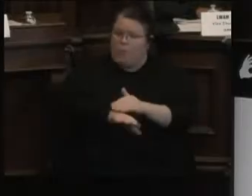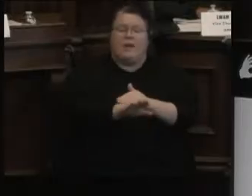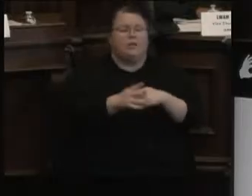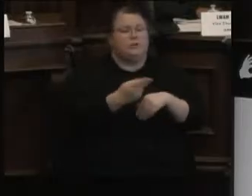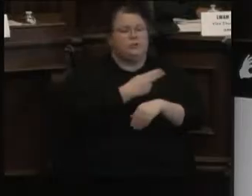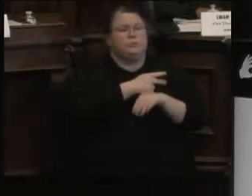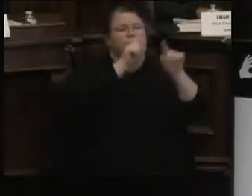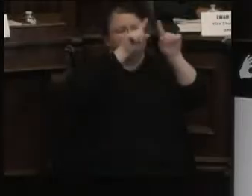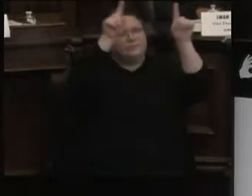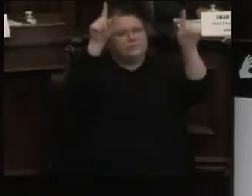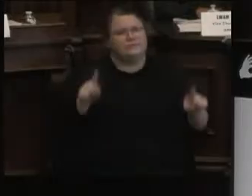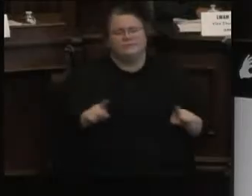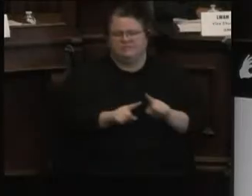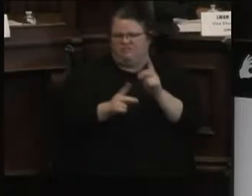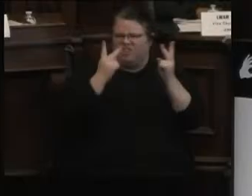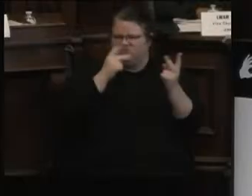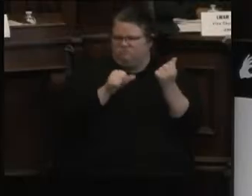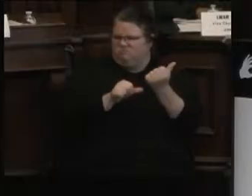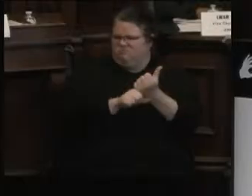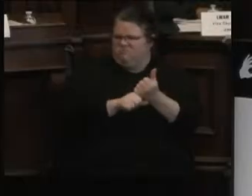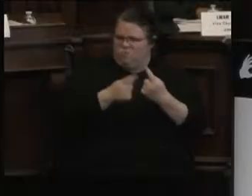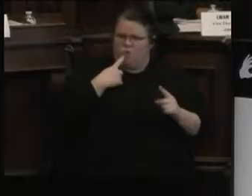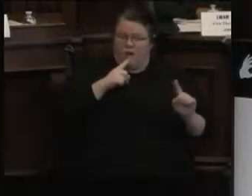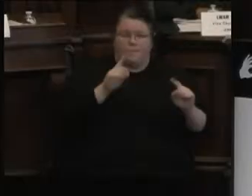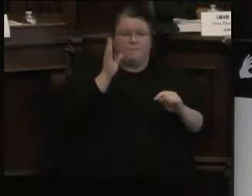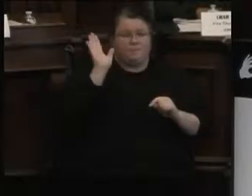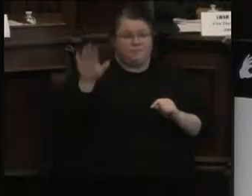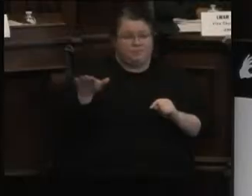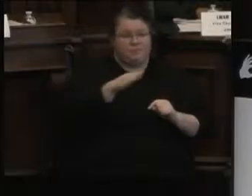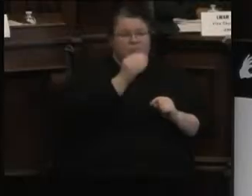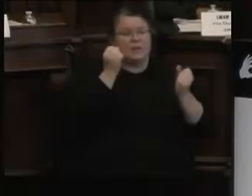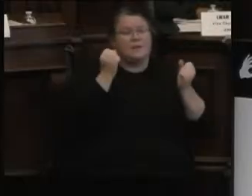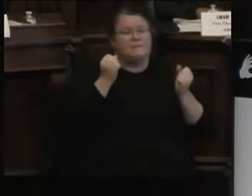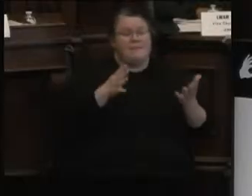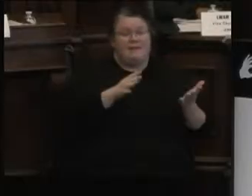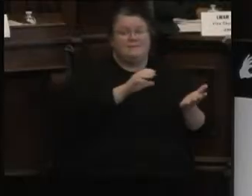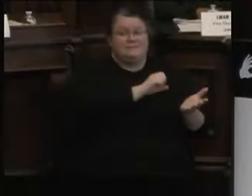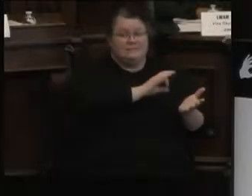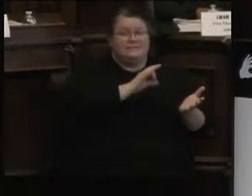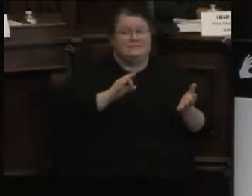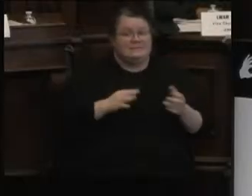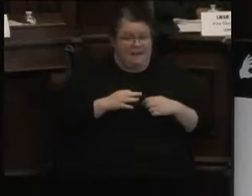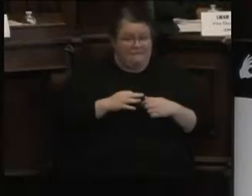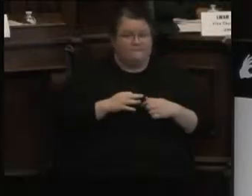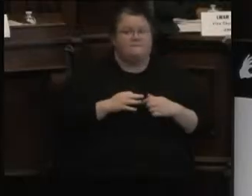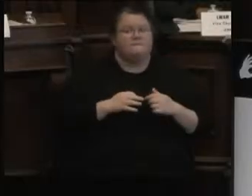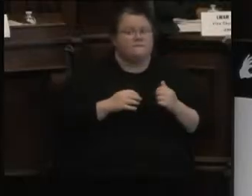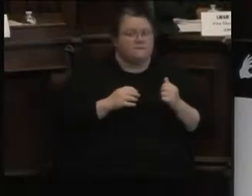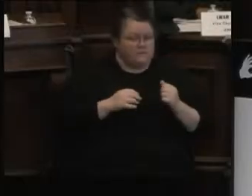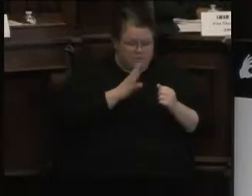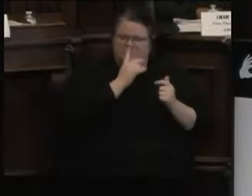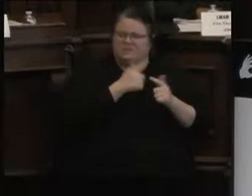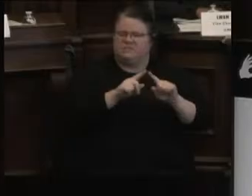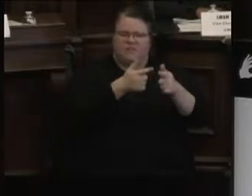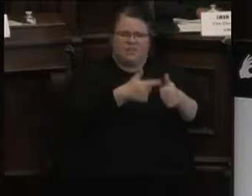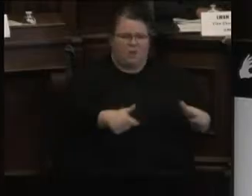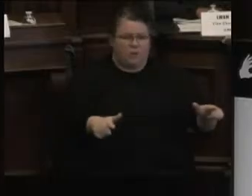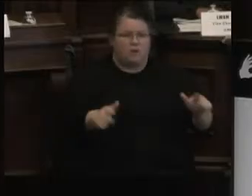you have it. But if someone comes in the visual aids work,